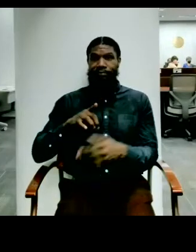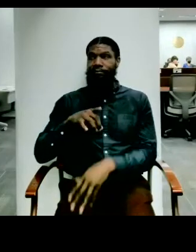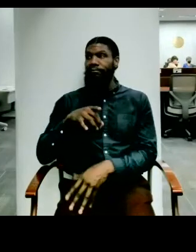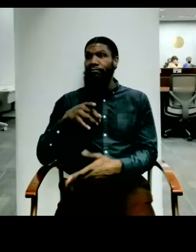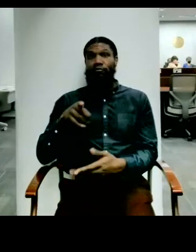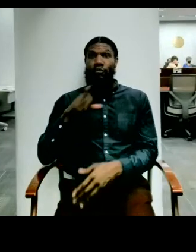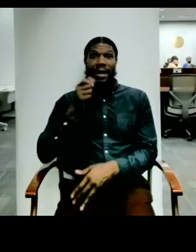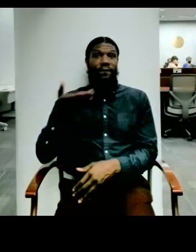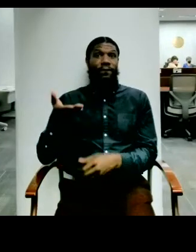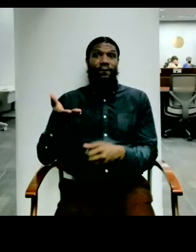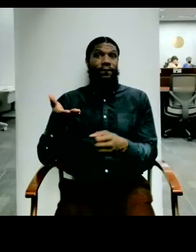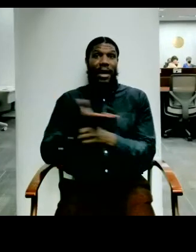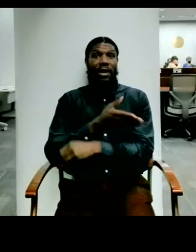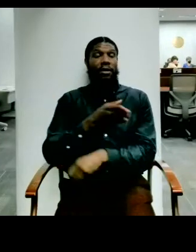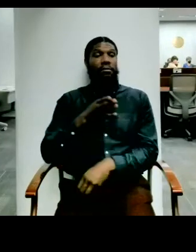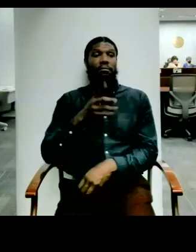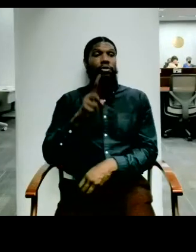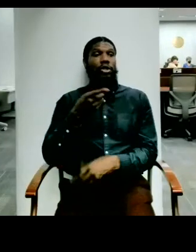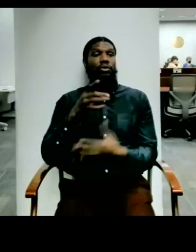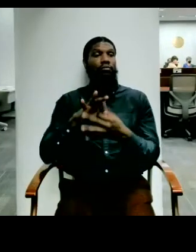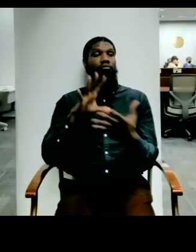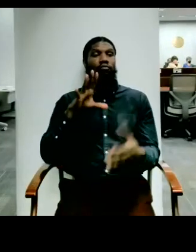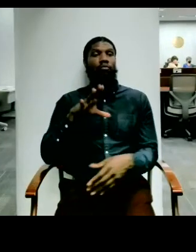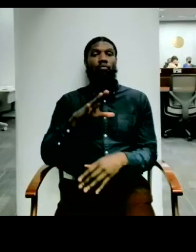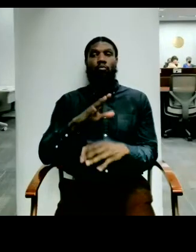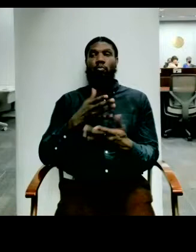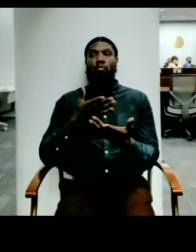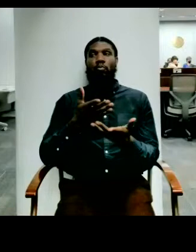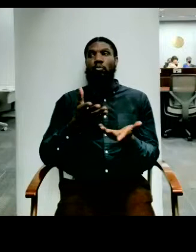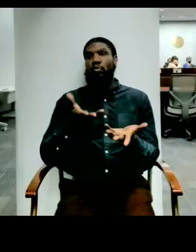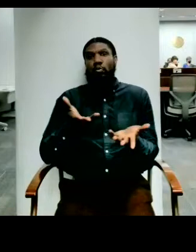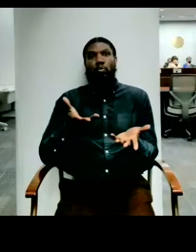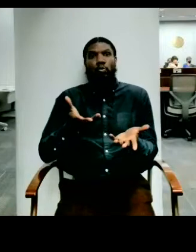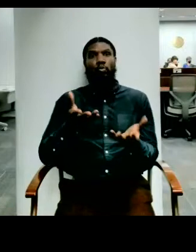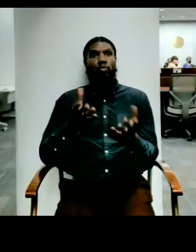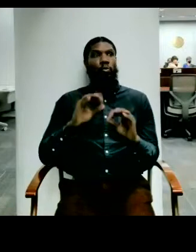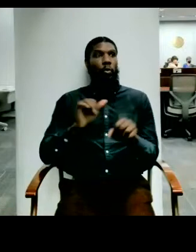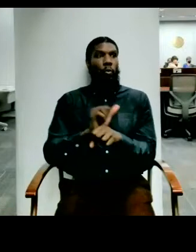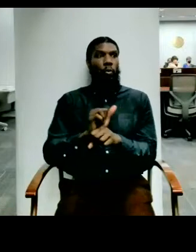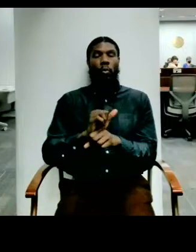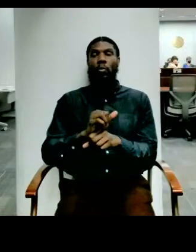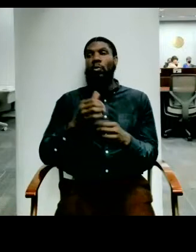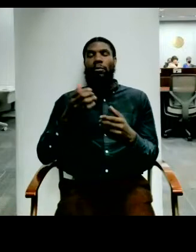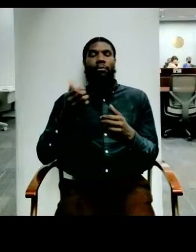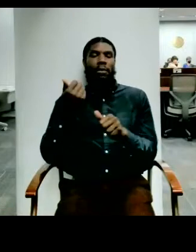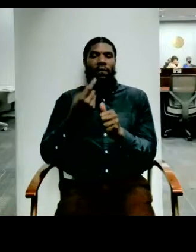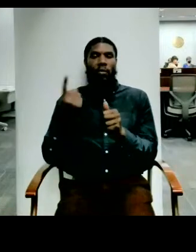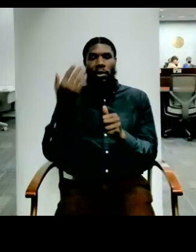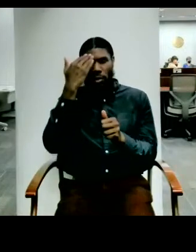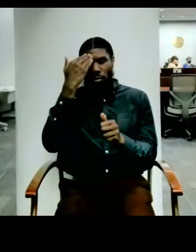And everybody knows that, right. You get a call and say oh they don't need you tomorrow. Why do they not need you tomorrow? Nobody is going to tell you.